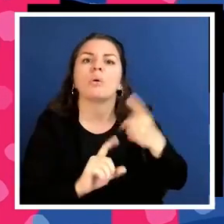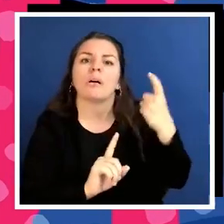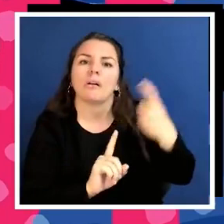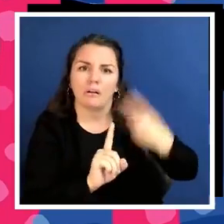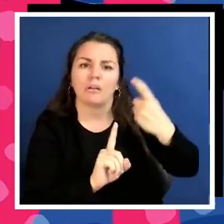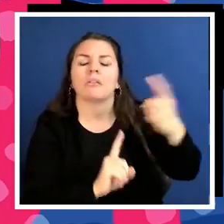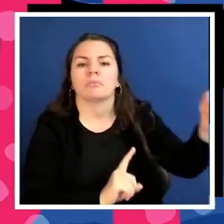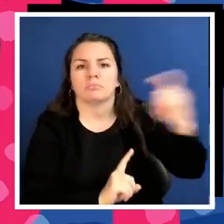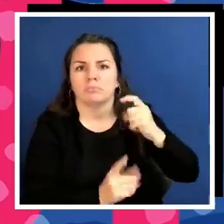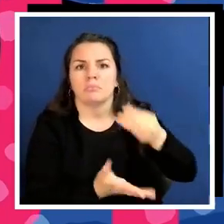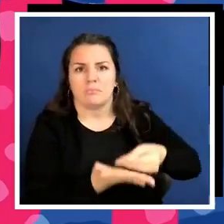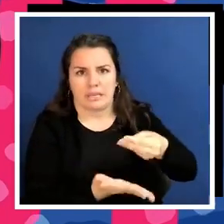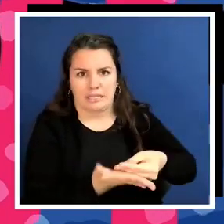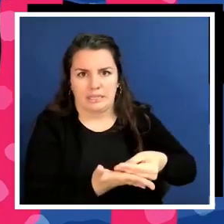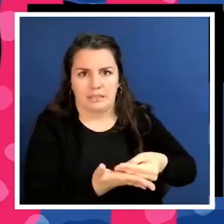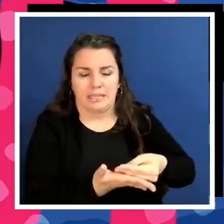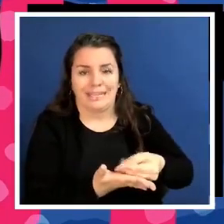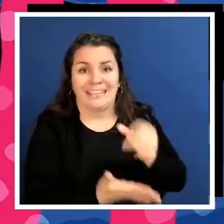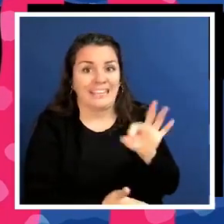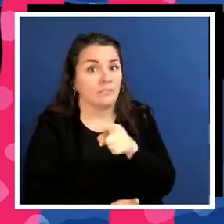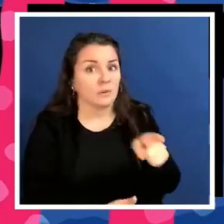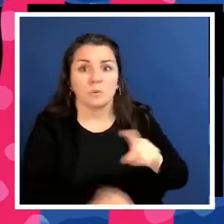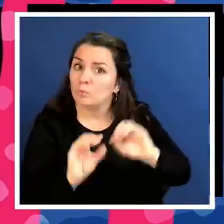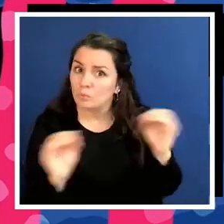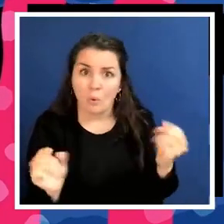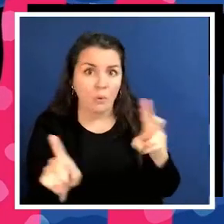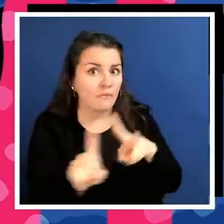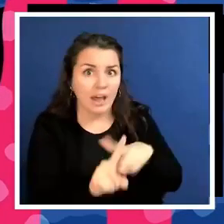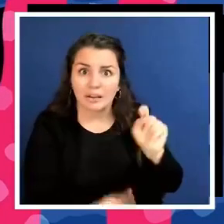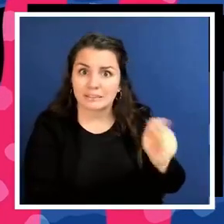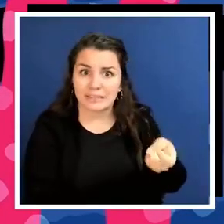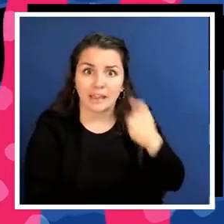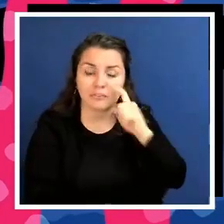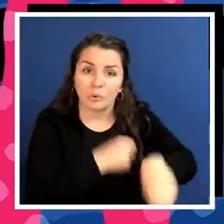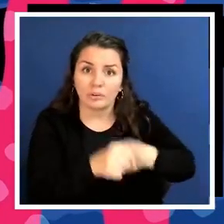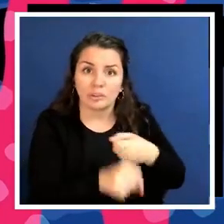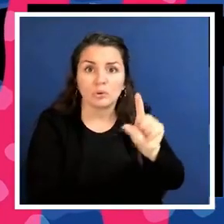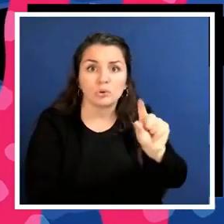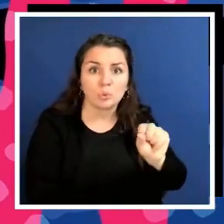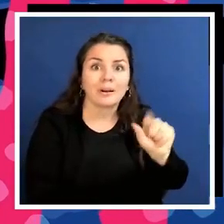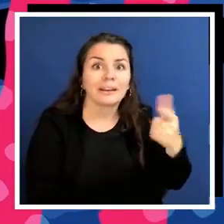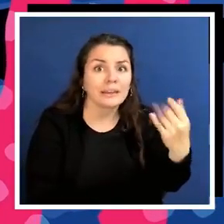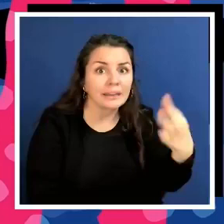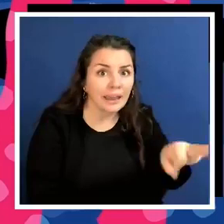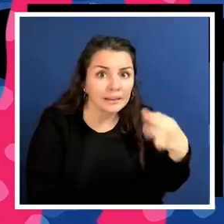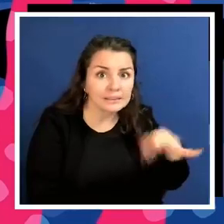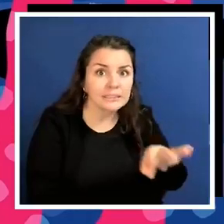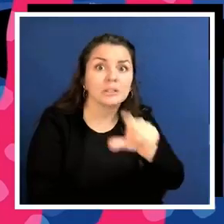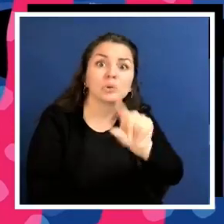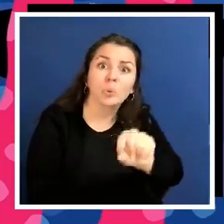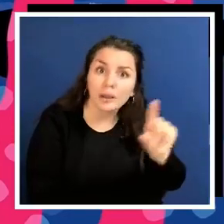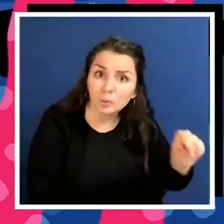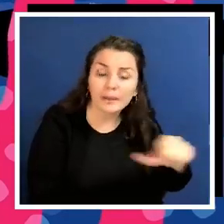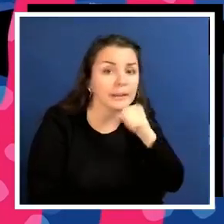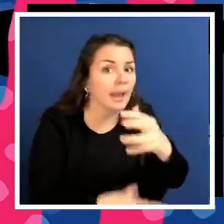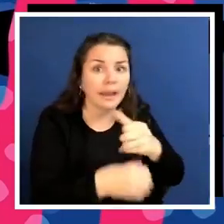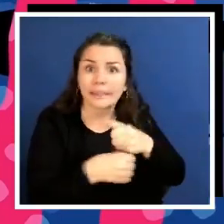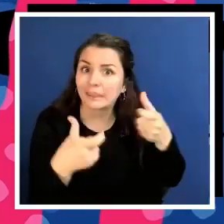DO NOT HAVE TO DO ANYTHING. THEY WILL GET THE CHILD TAX